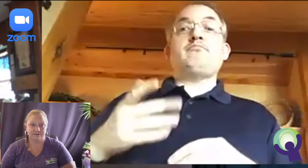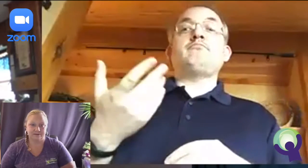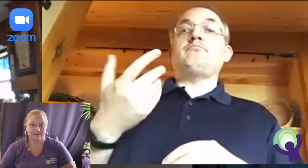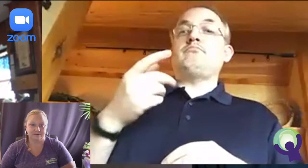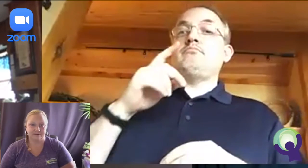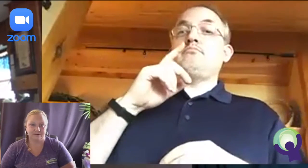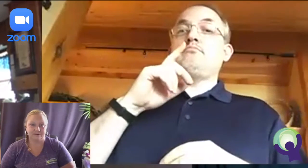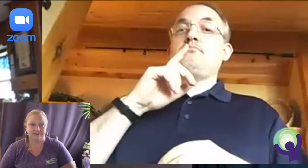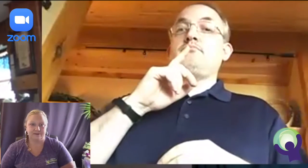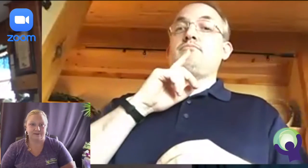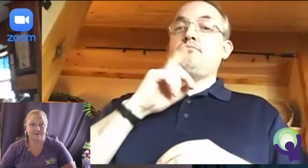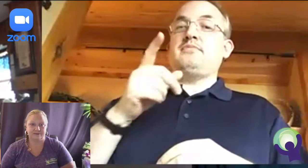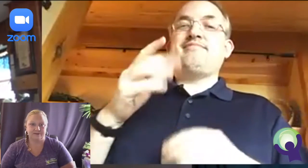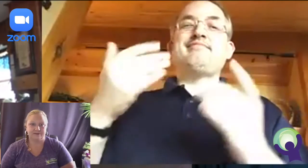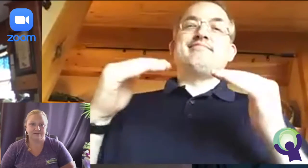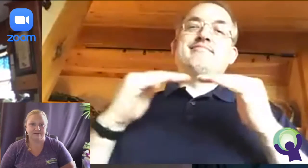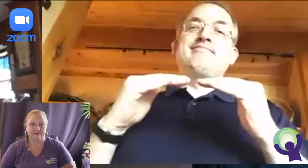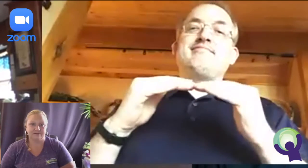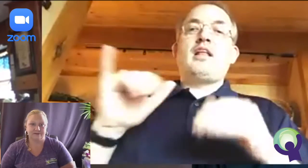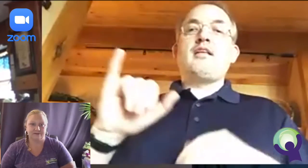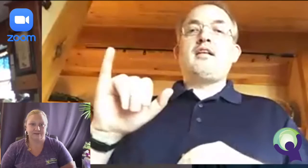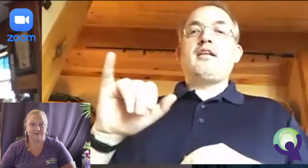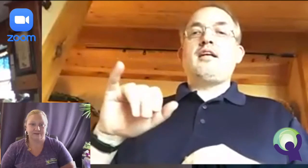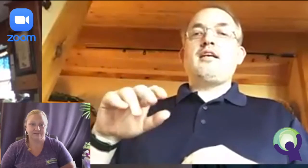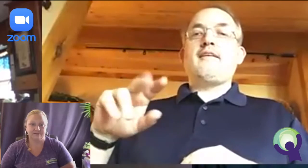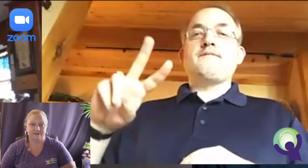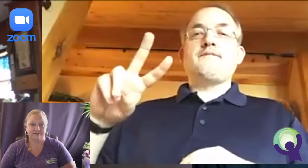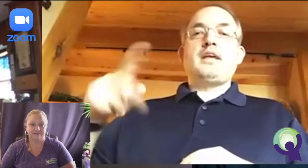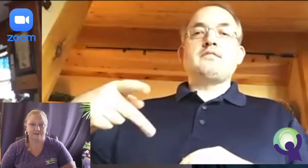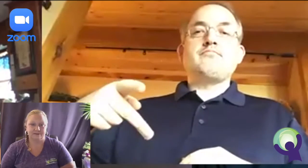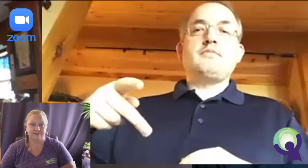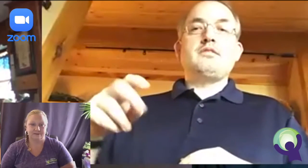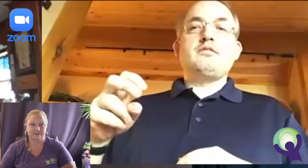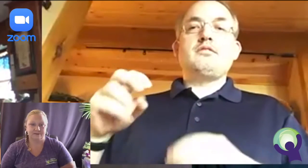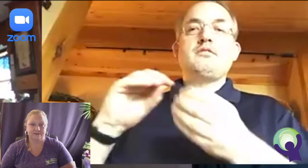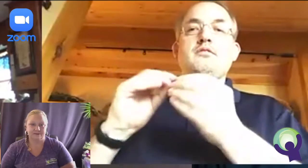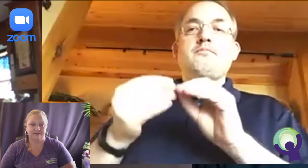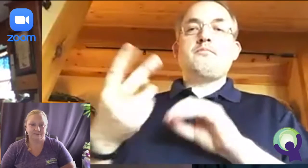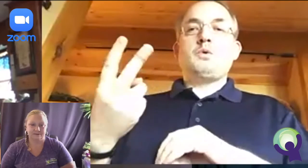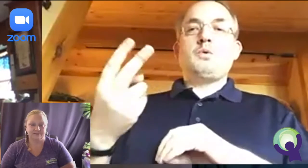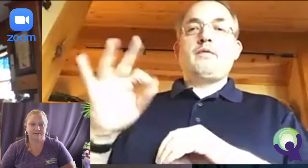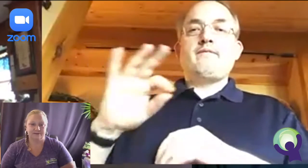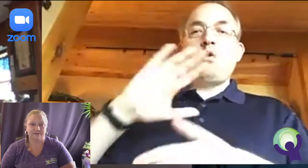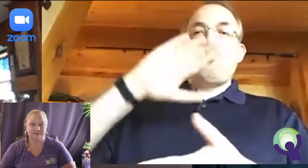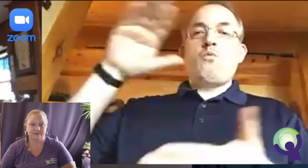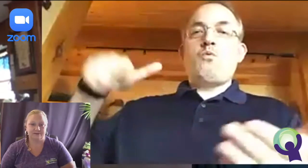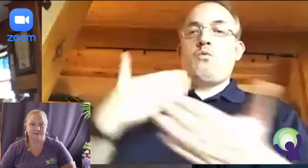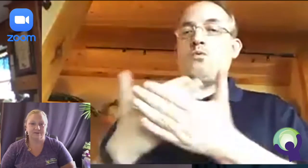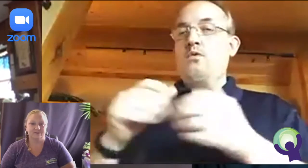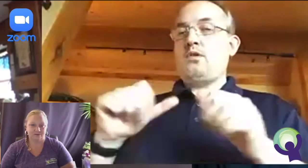and working as an assistive associate executive director, that's like a vice president a number